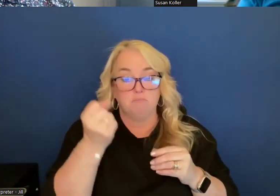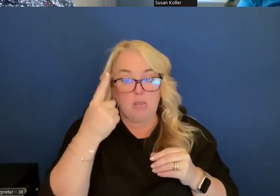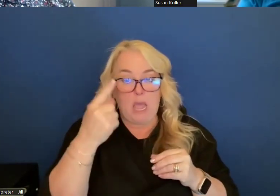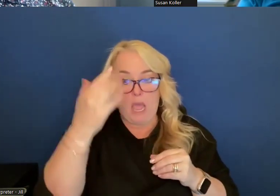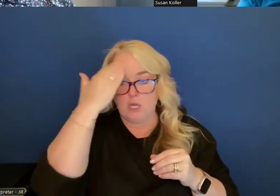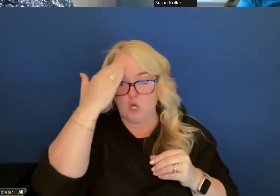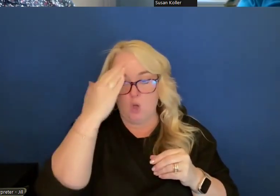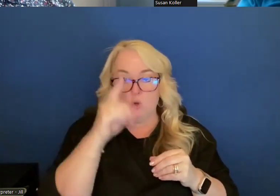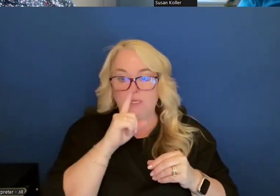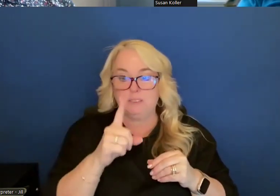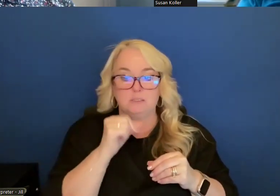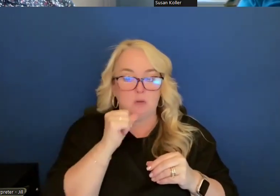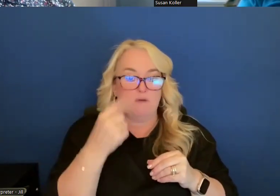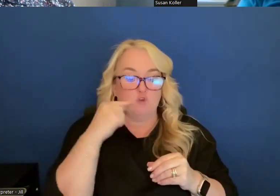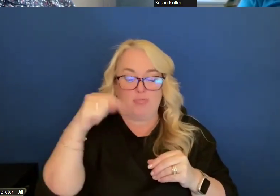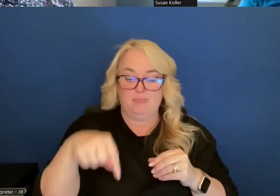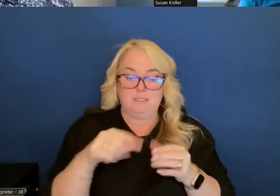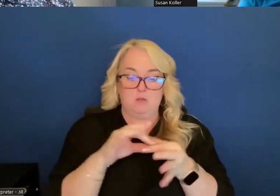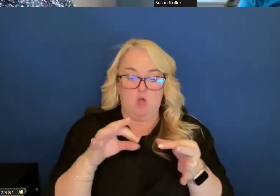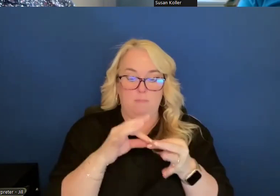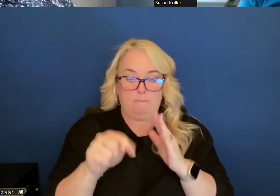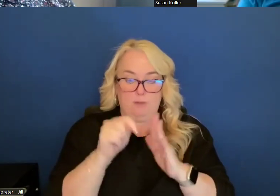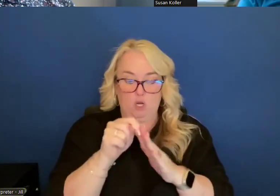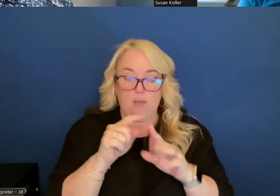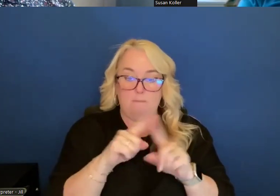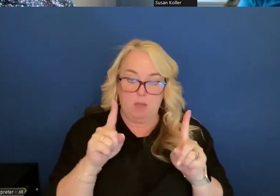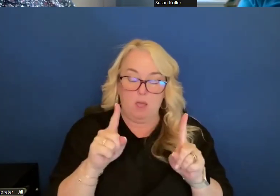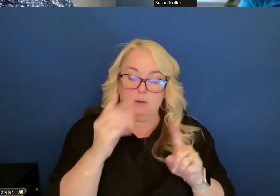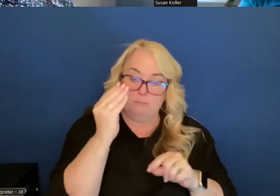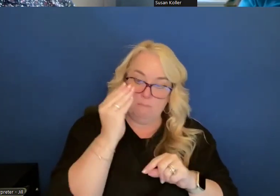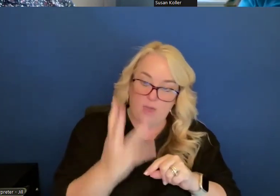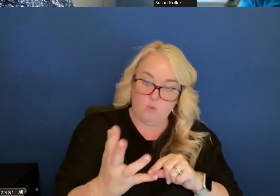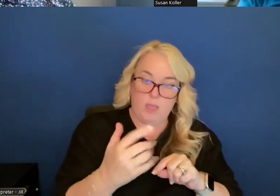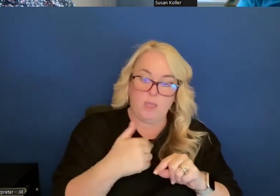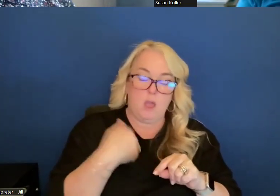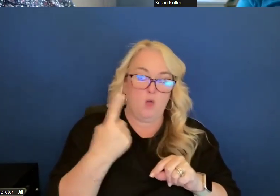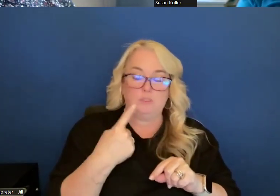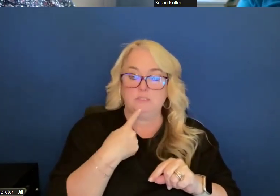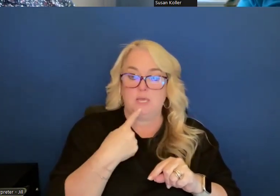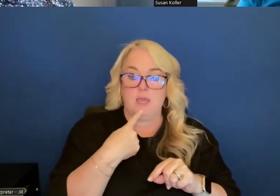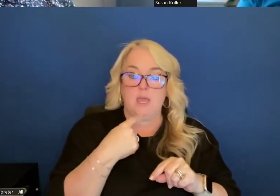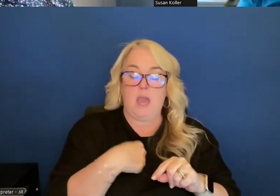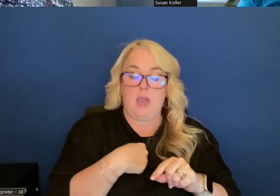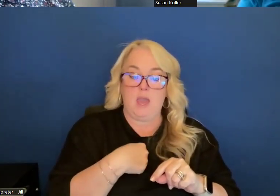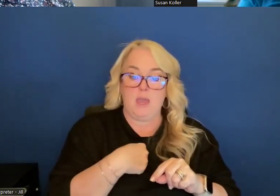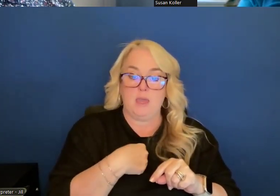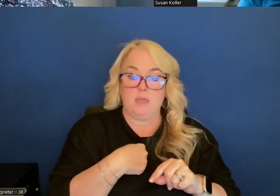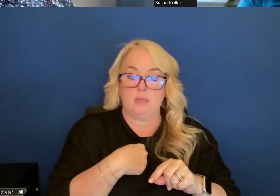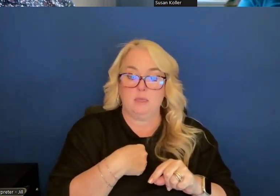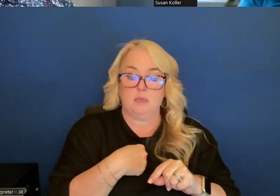comment period, but by the way, I'd love―and this is the one I always use―I'd love, when you're changing your rate